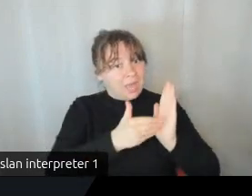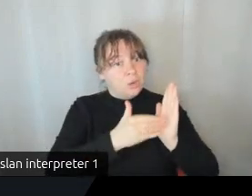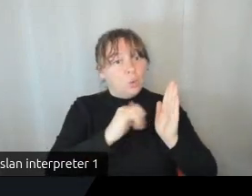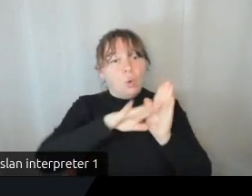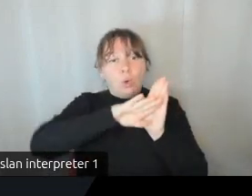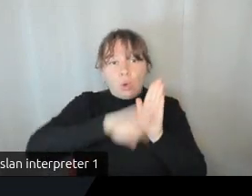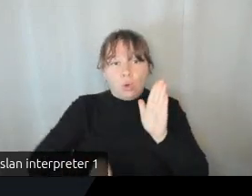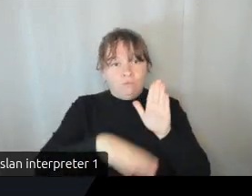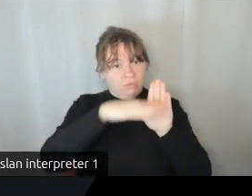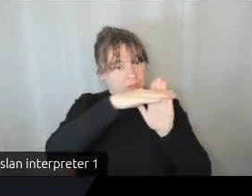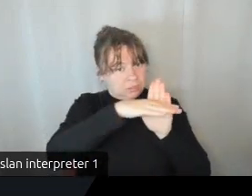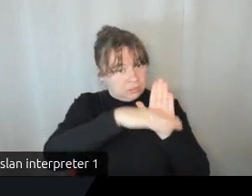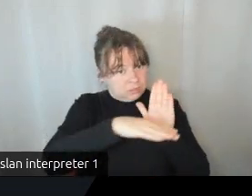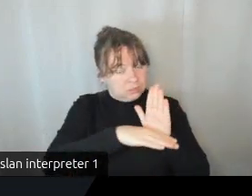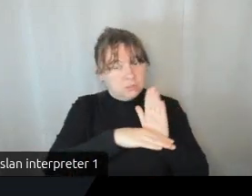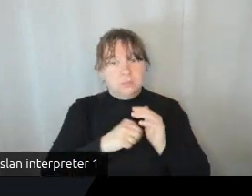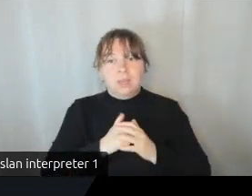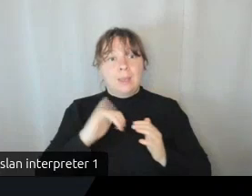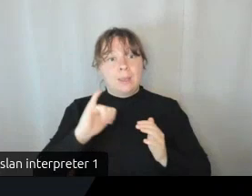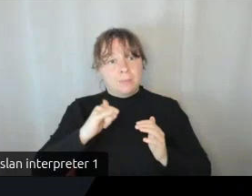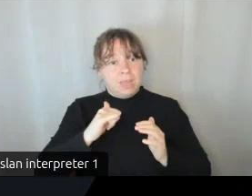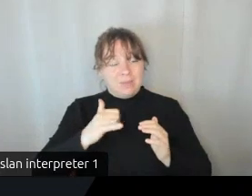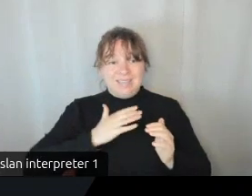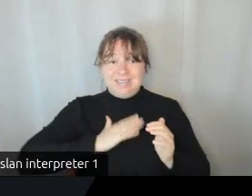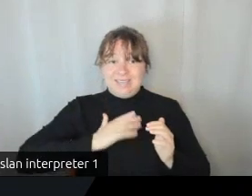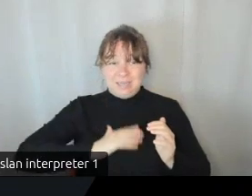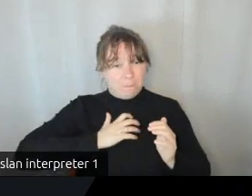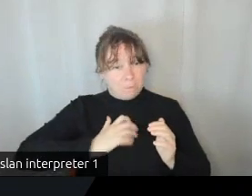safety because the existing conditions have been insufficient to protect the agreed and